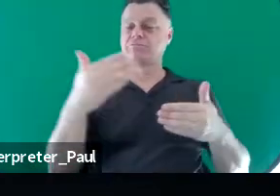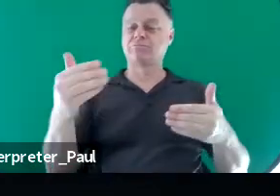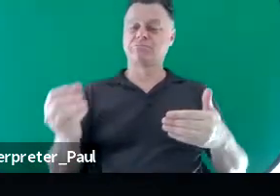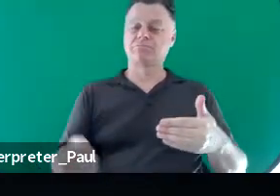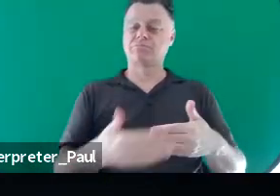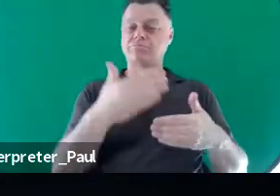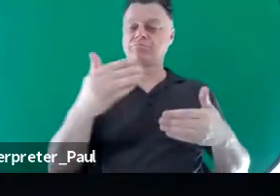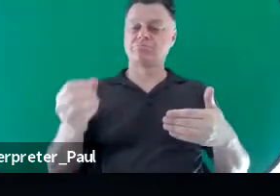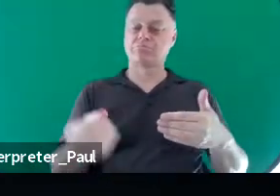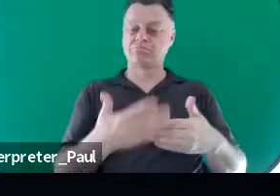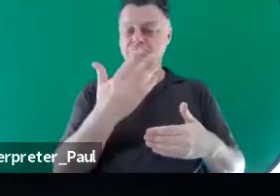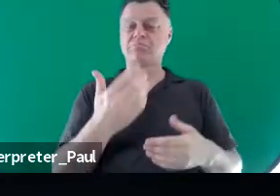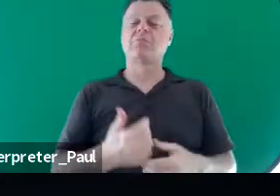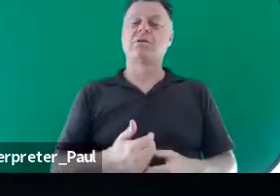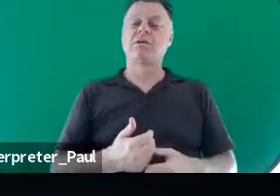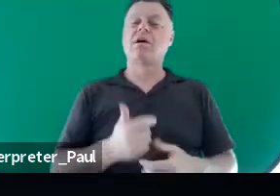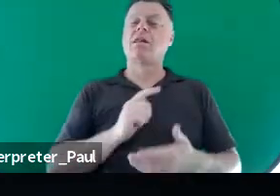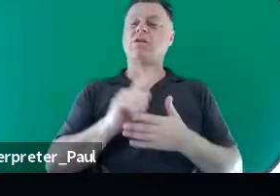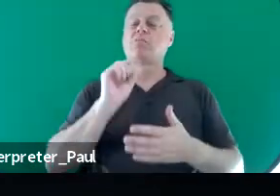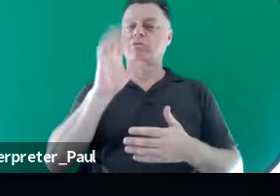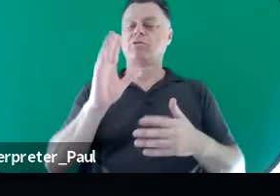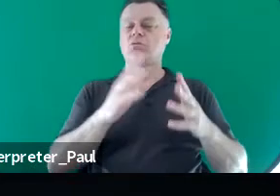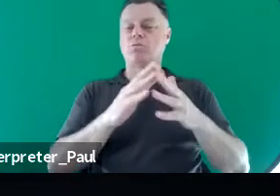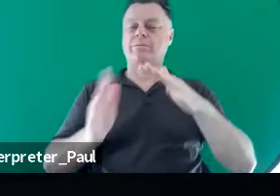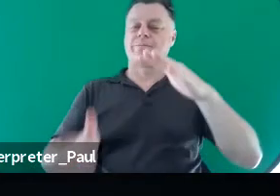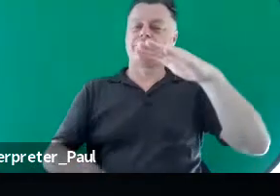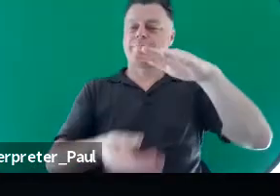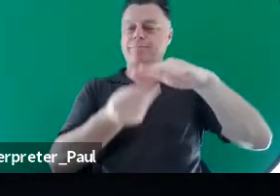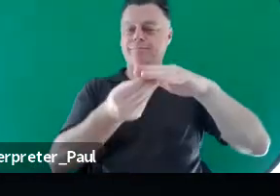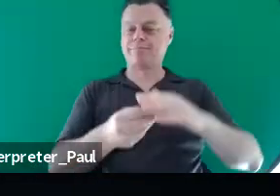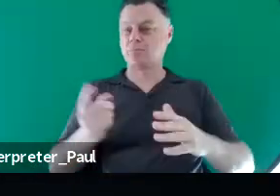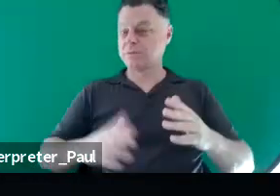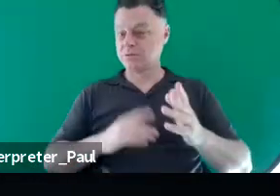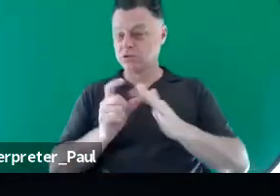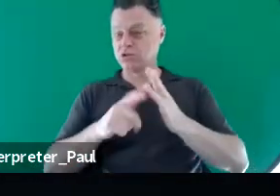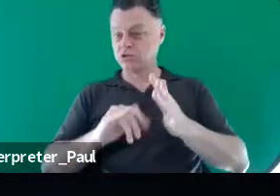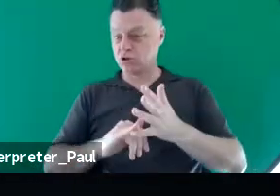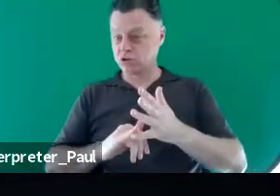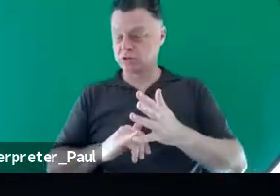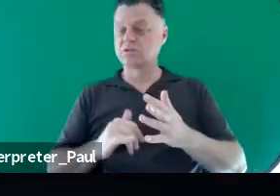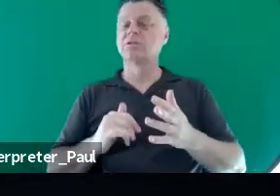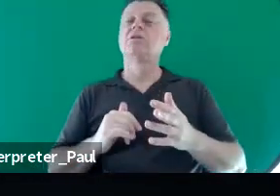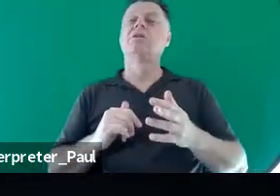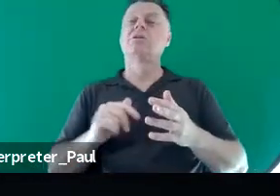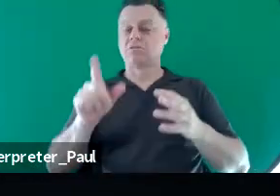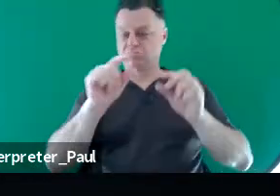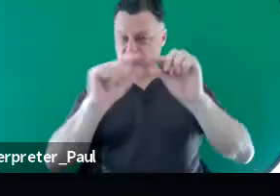on the website and they will provide links to the documents that we are discussing today, and